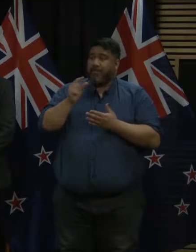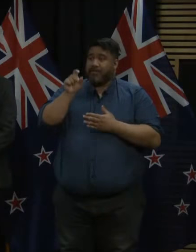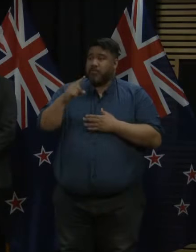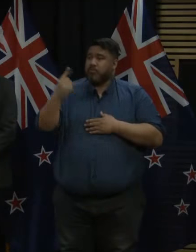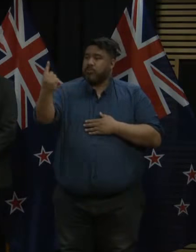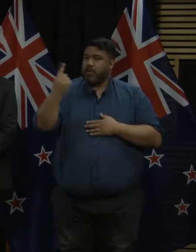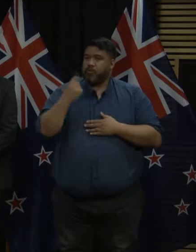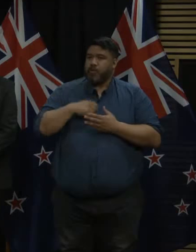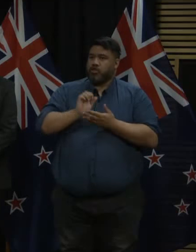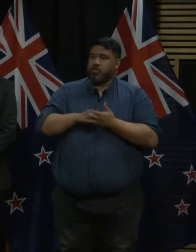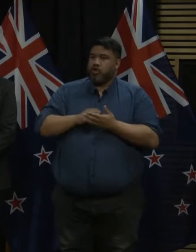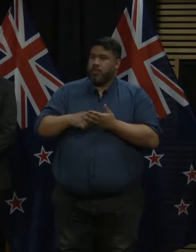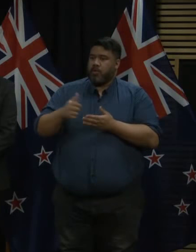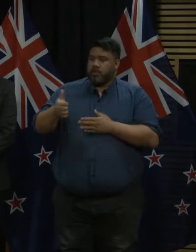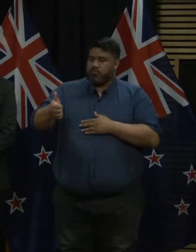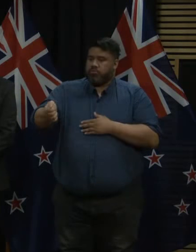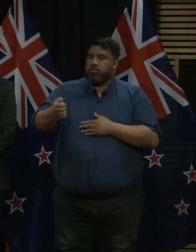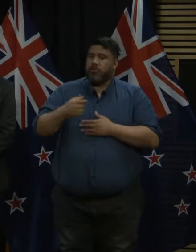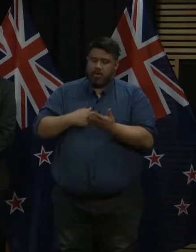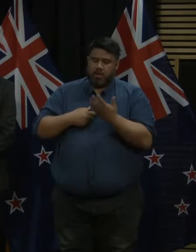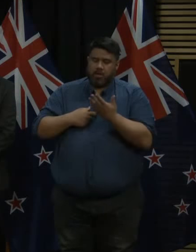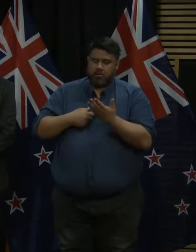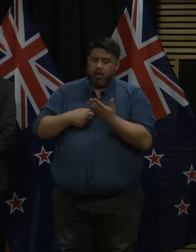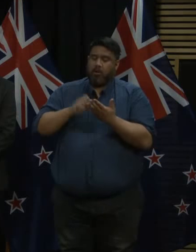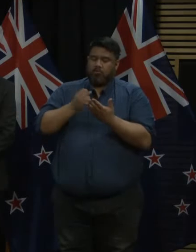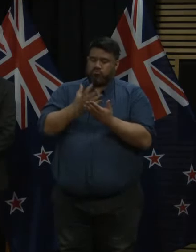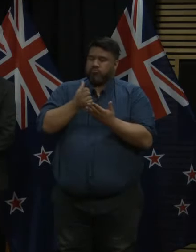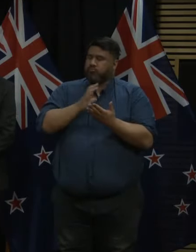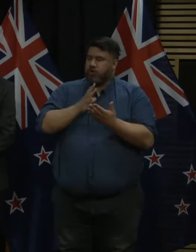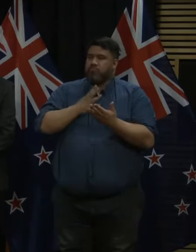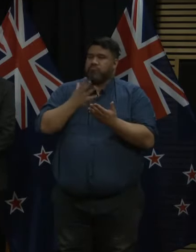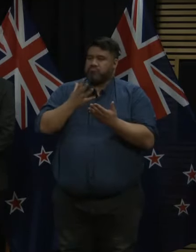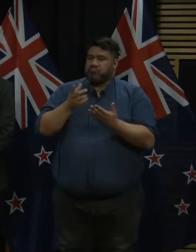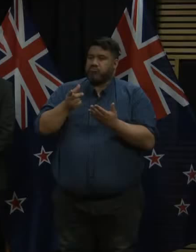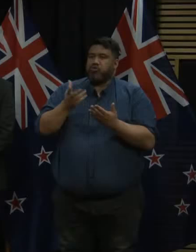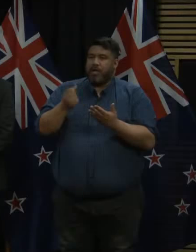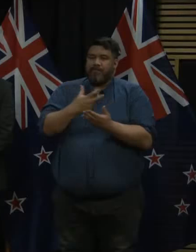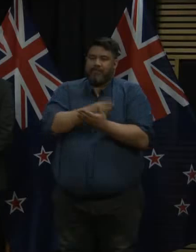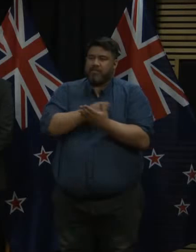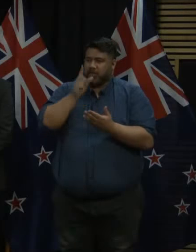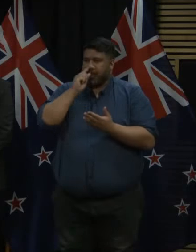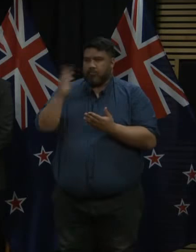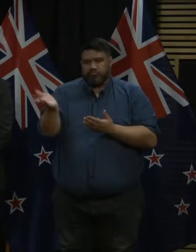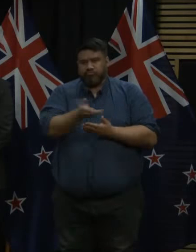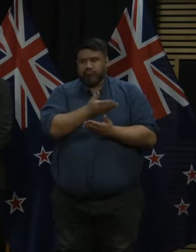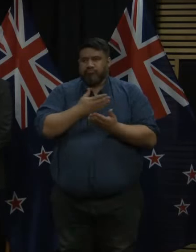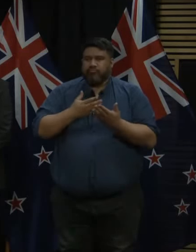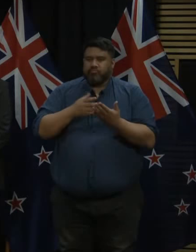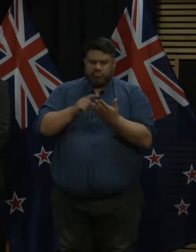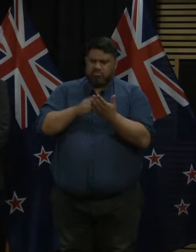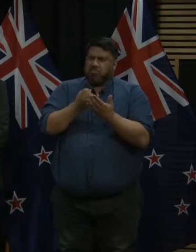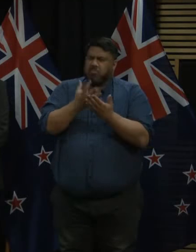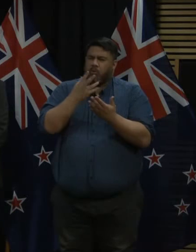Simplicity. $$TRANSMIT>> A fire at the venue operator